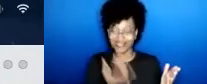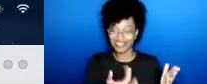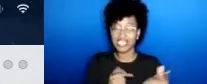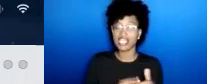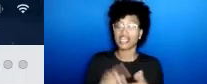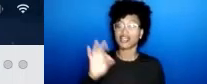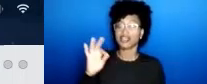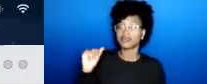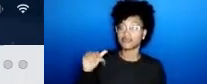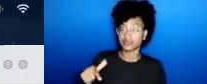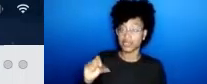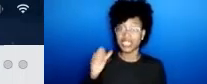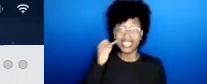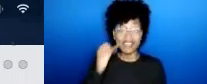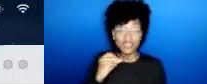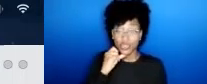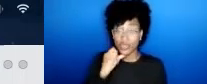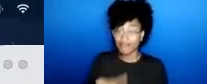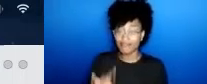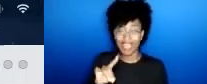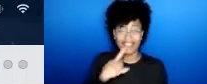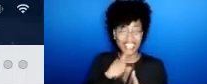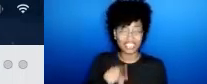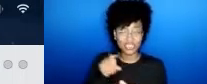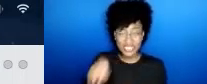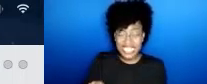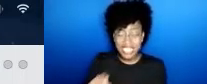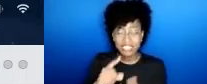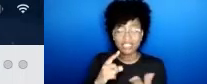If you don't find an answer in the FAQs or in the quick guide,